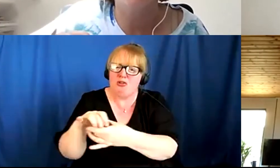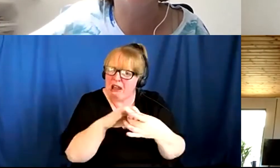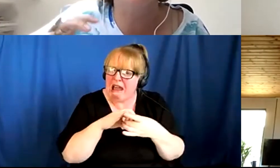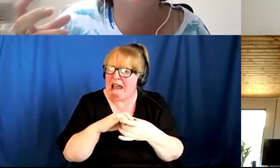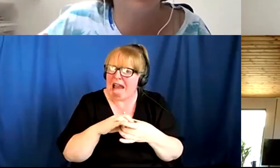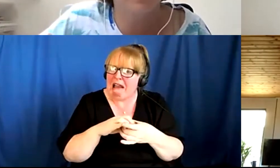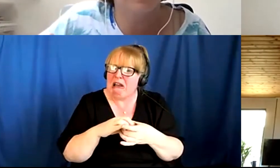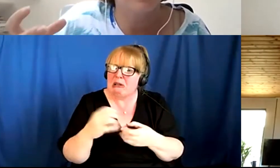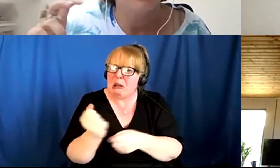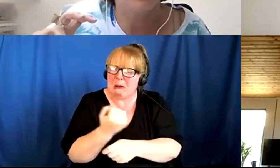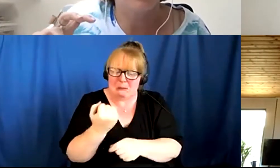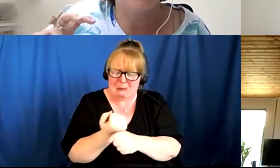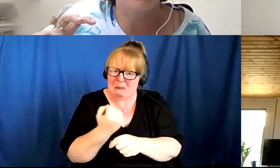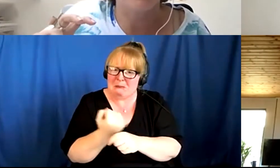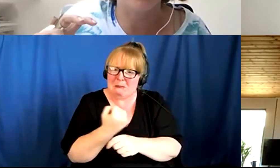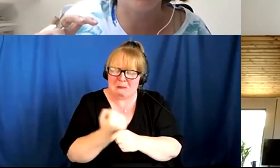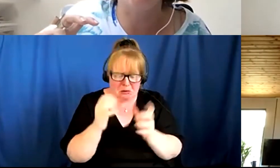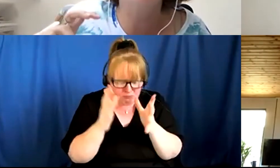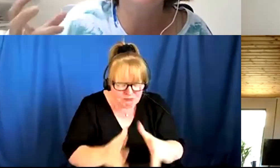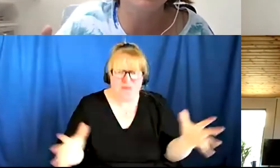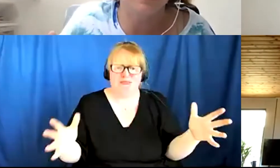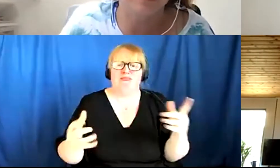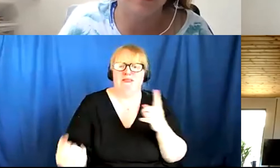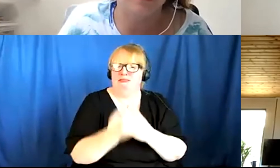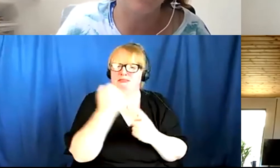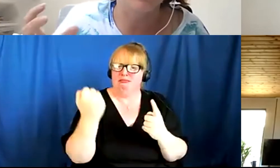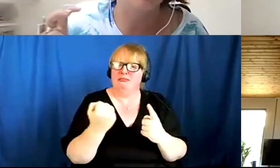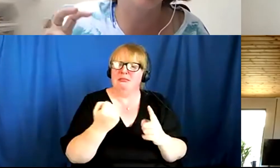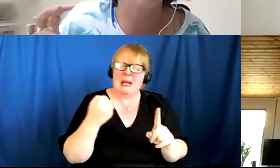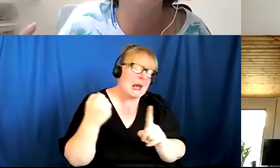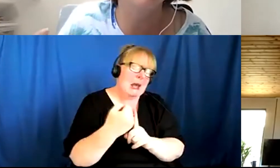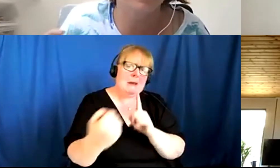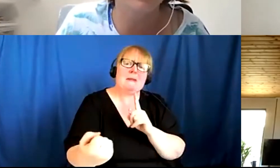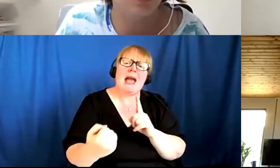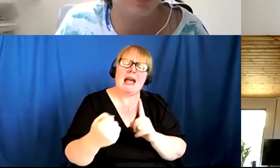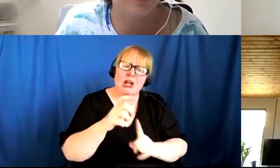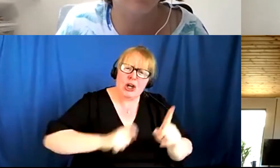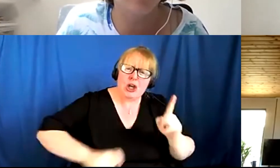motivating, mobilising communities against the hostile environment.